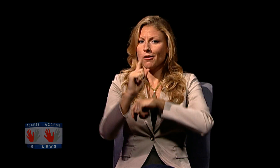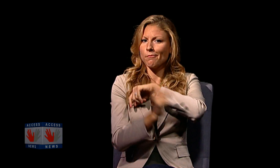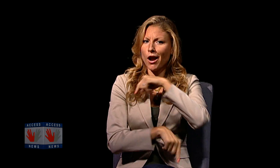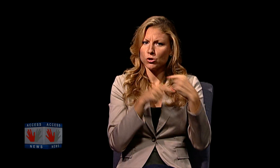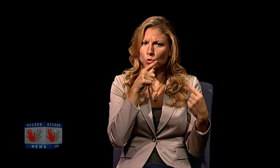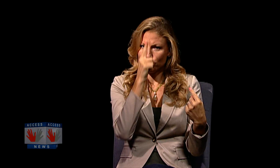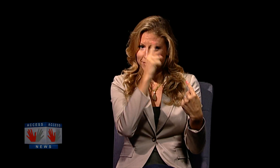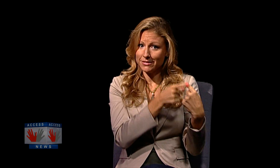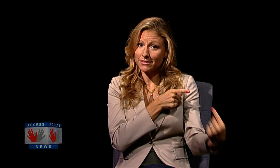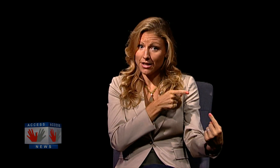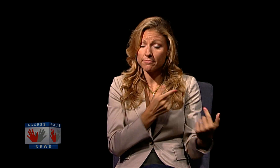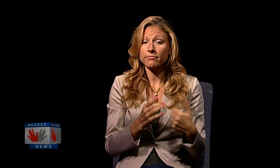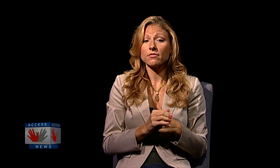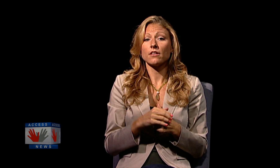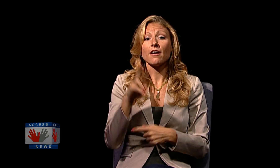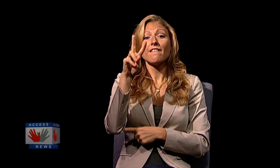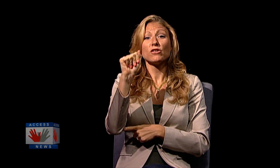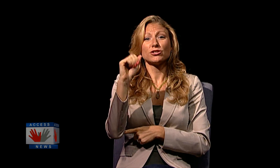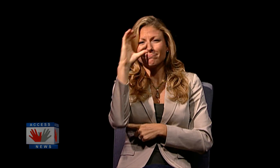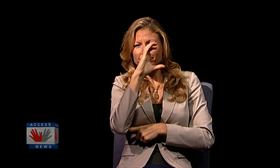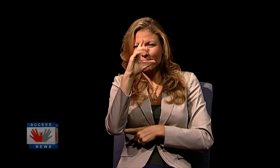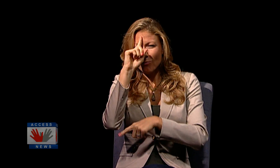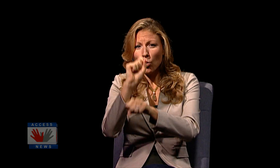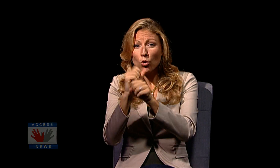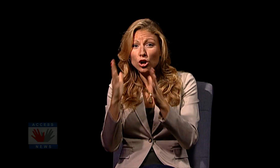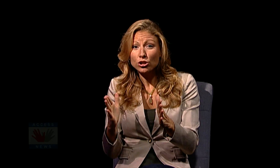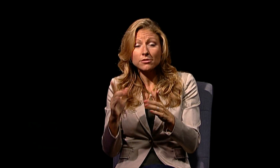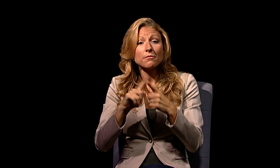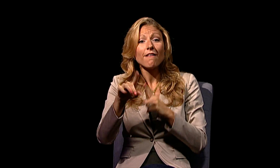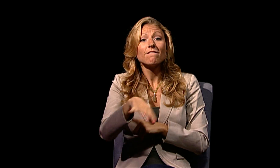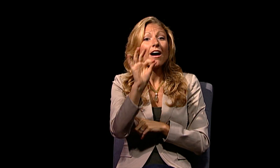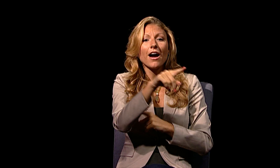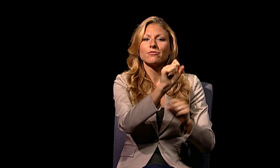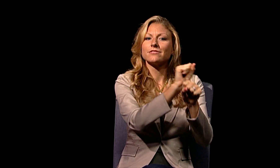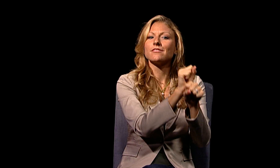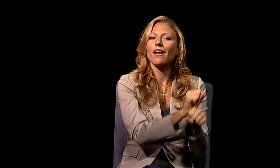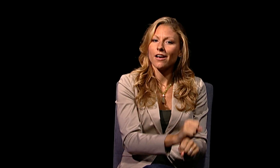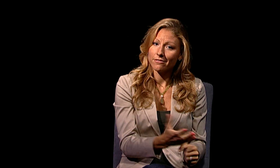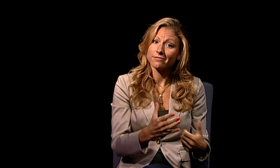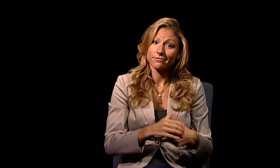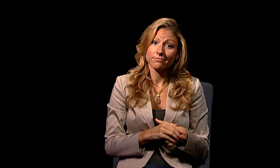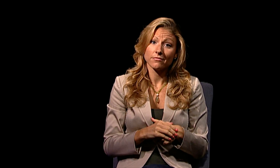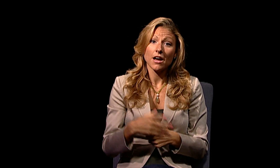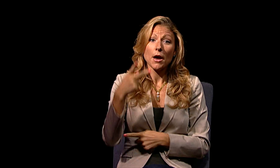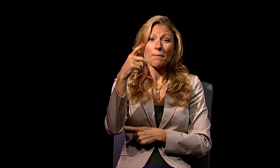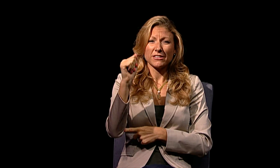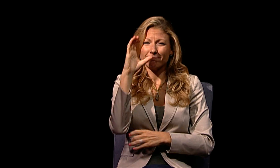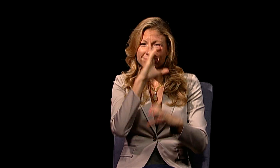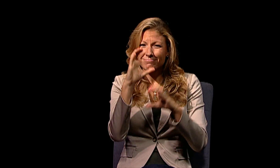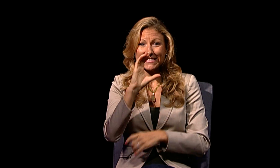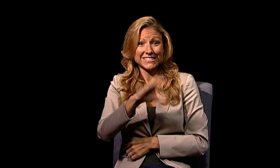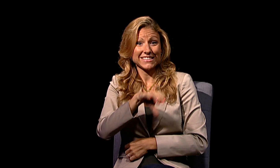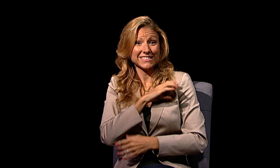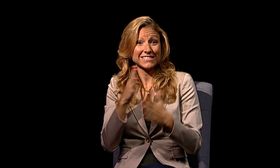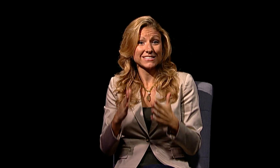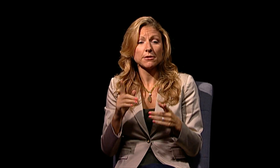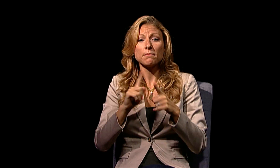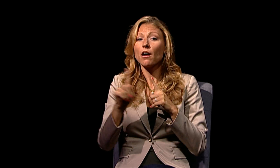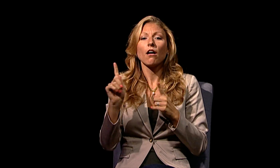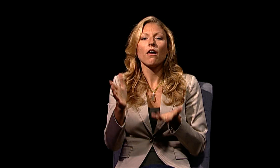BUT PUNISHED DESCENT. VIRGINIA SOUGHT WORKERS, BUT FOUND THEM IN SLAVES. PENNSYLVANIA SOUGHT CITIZENS,